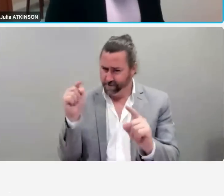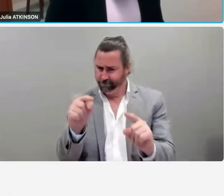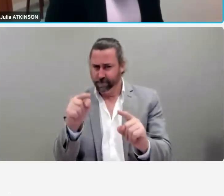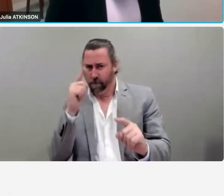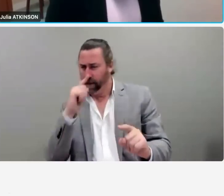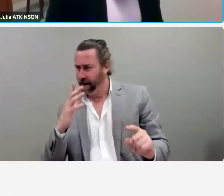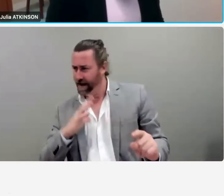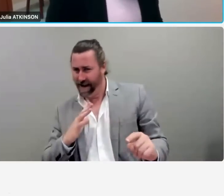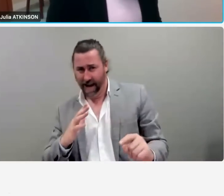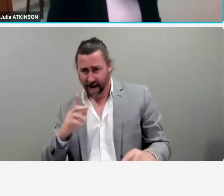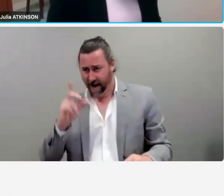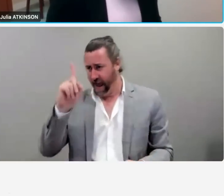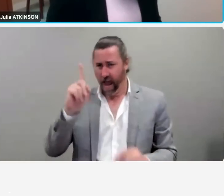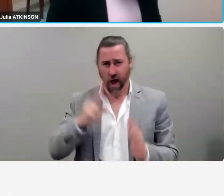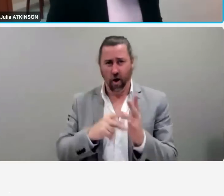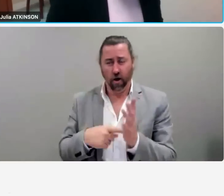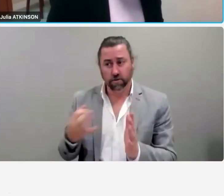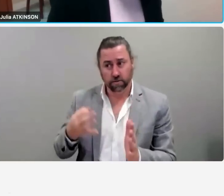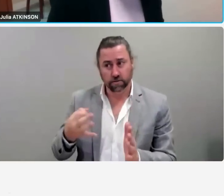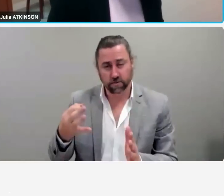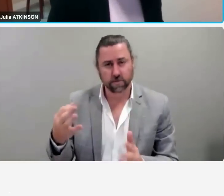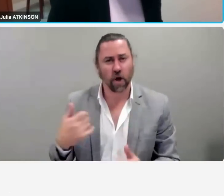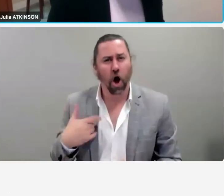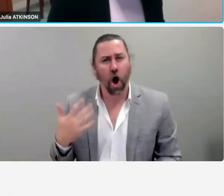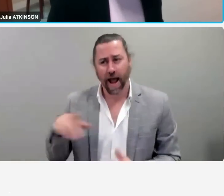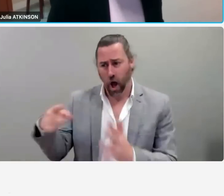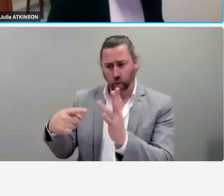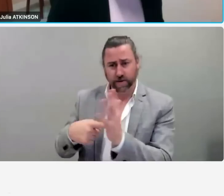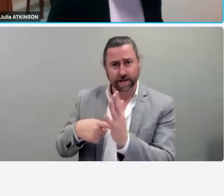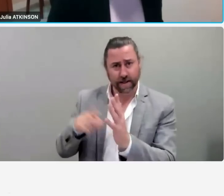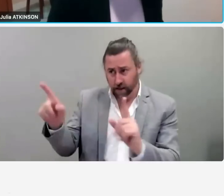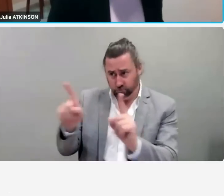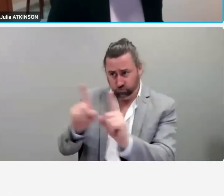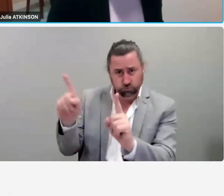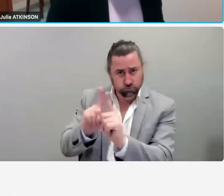We want to make sure that we have the OT involved as much as they need to be but we need to make sure that